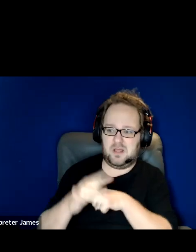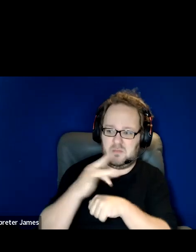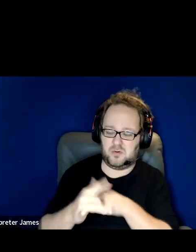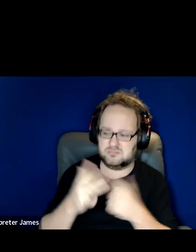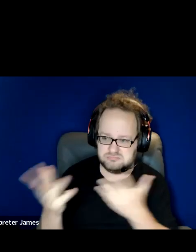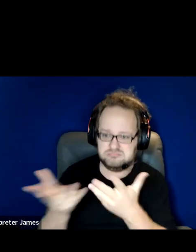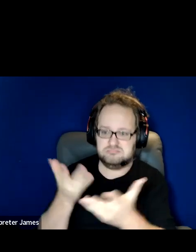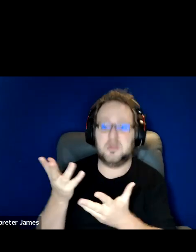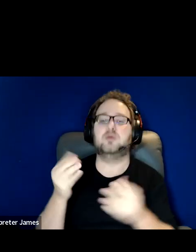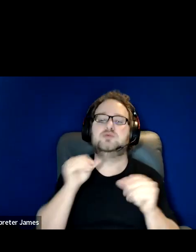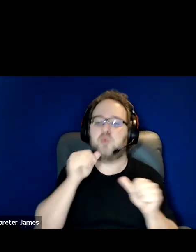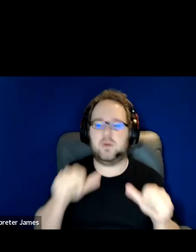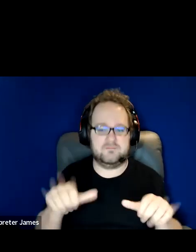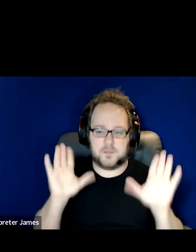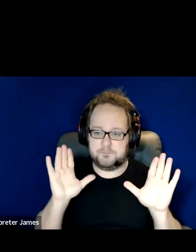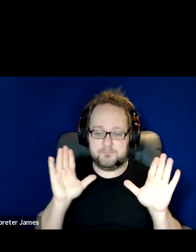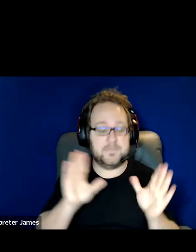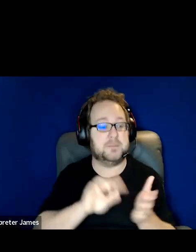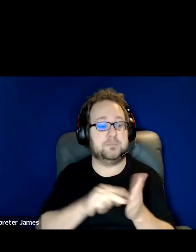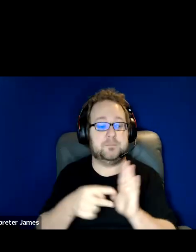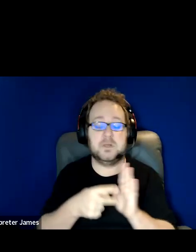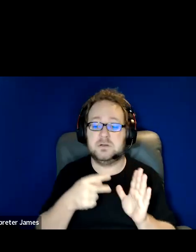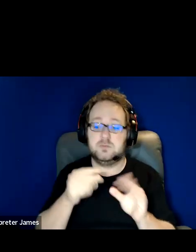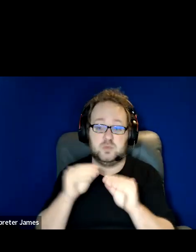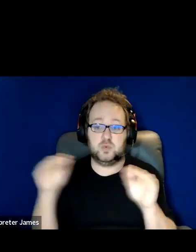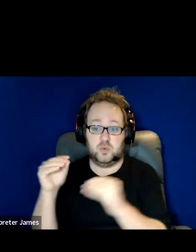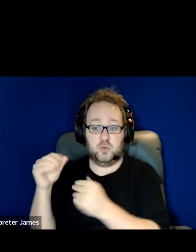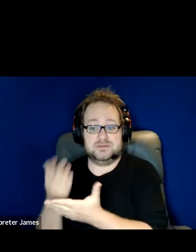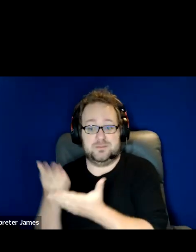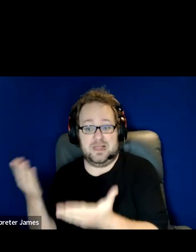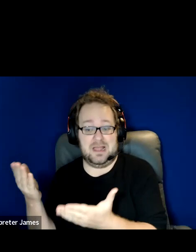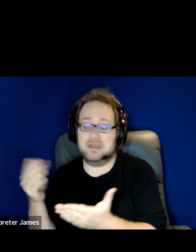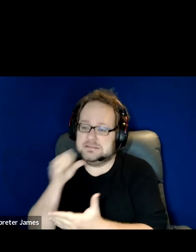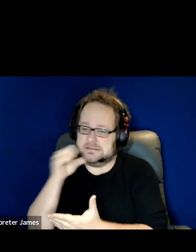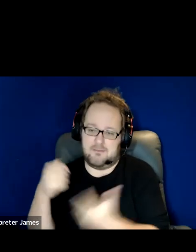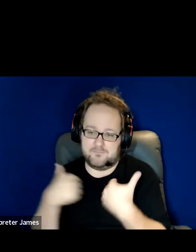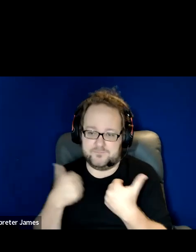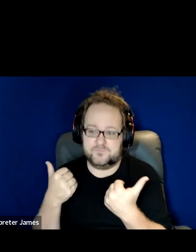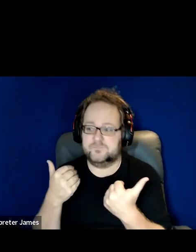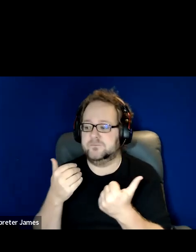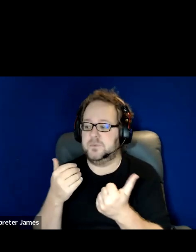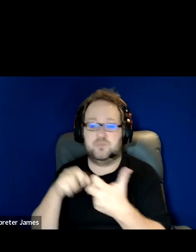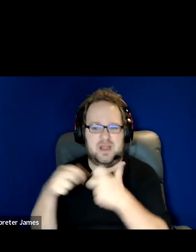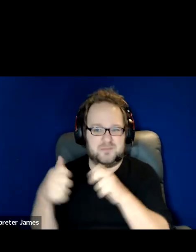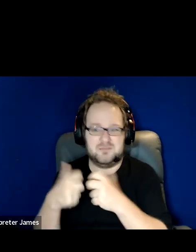There's not a supply charge. There's not a crunch on the supply side. There is indeed quite a bit of vaccine that's being manufactured.